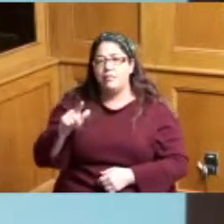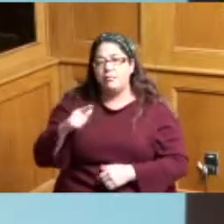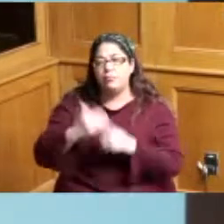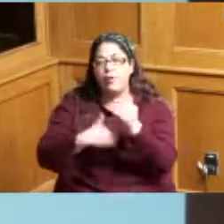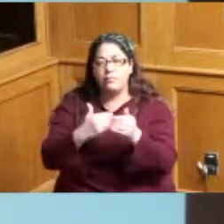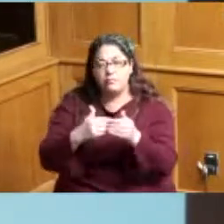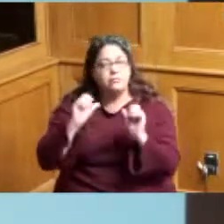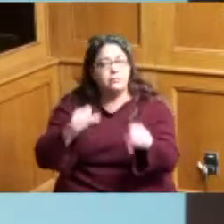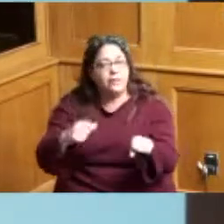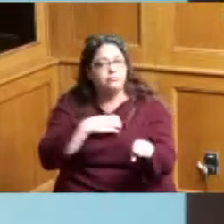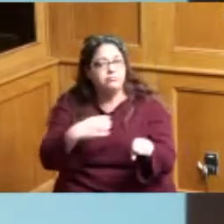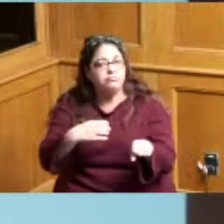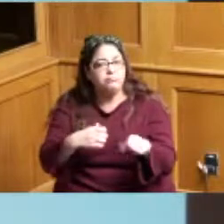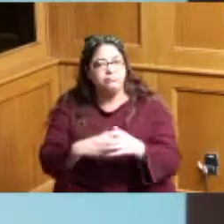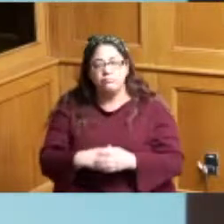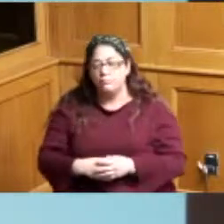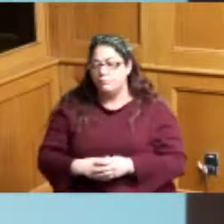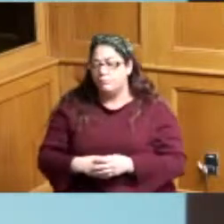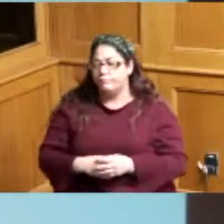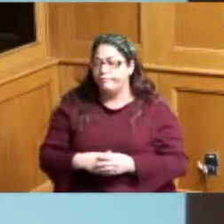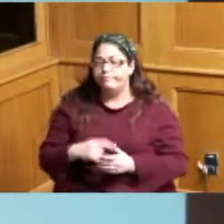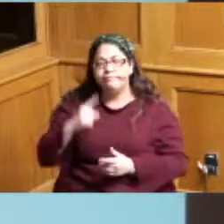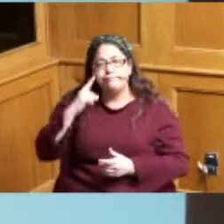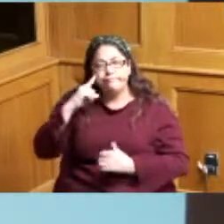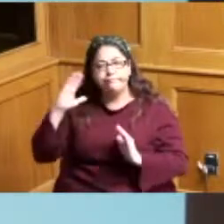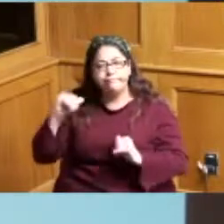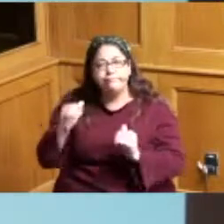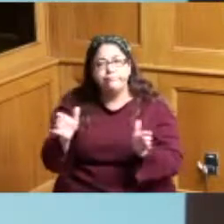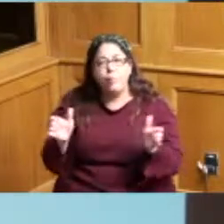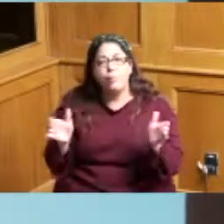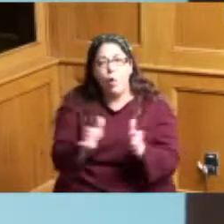so we estimate a small amount of loss of billing units due to the appeals process